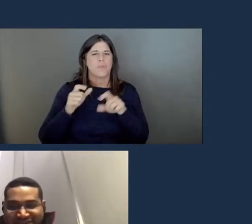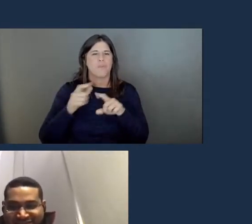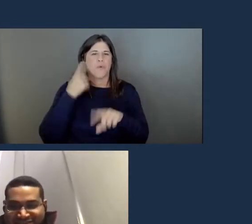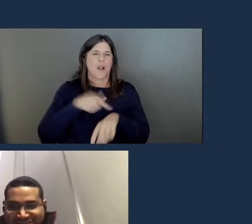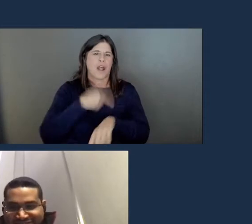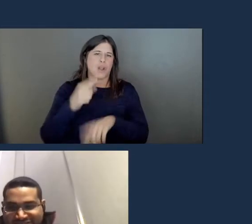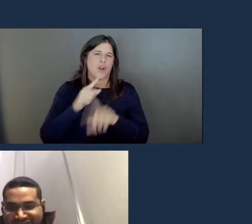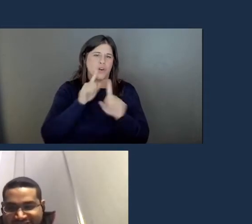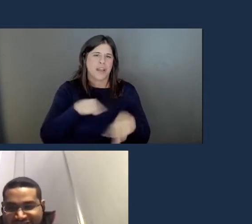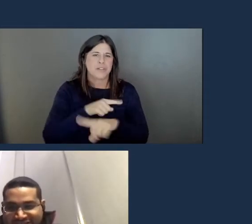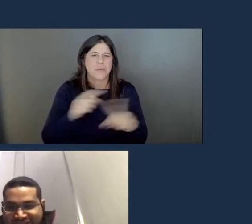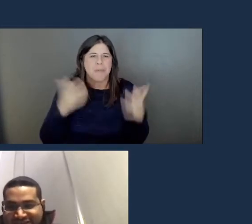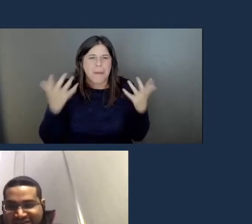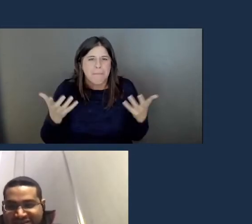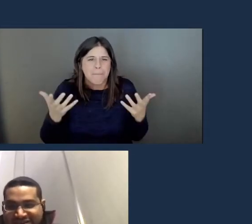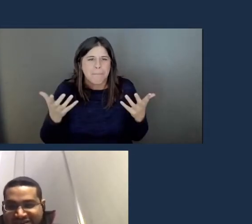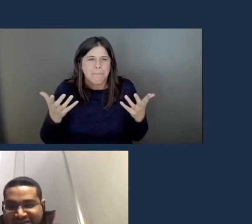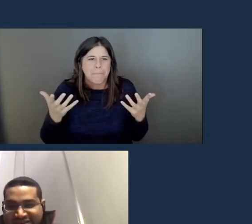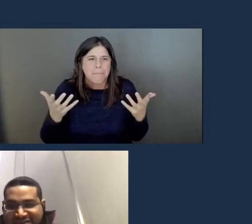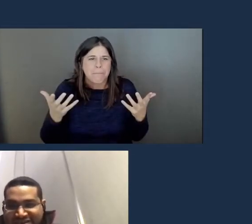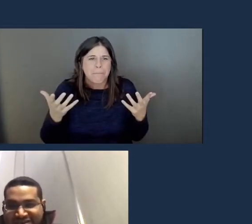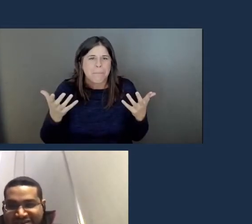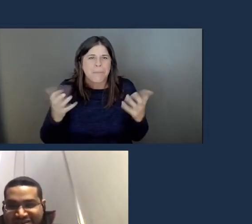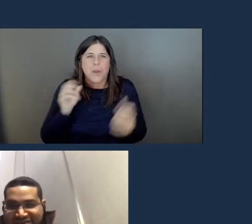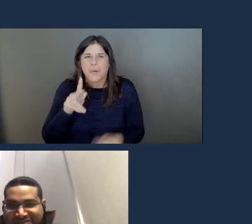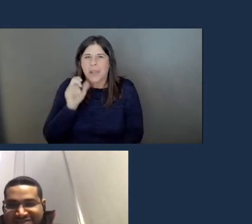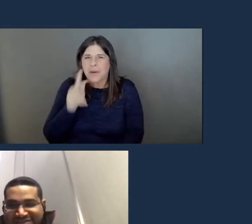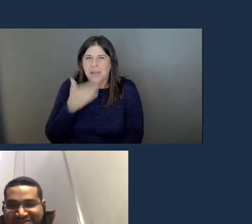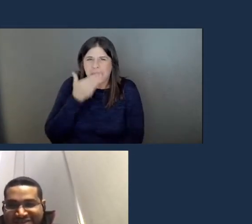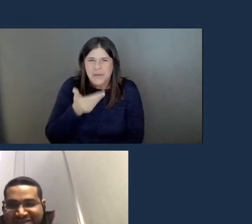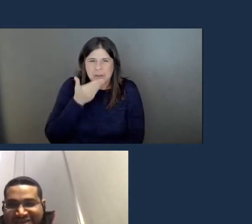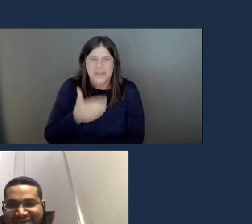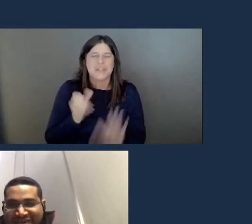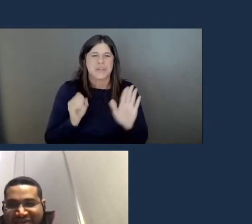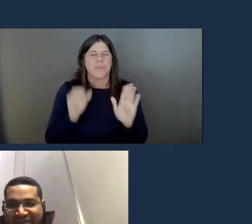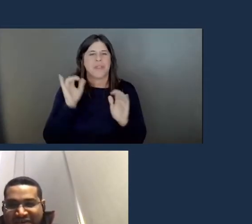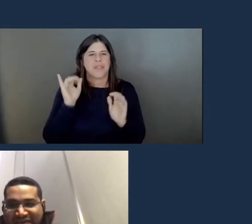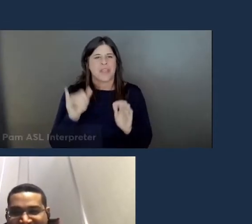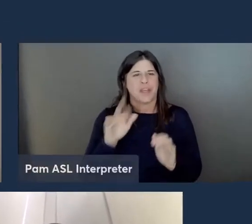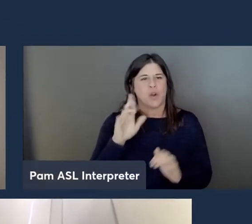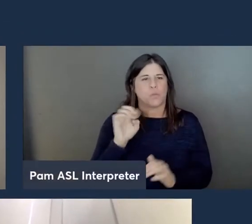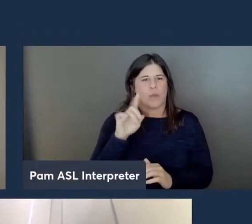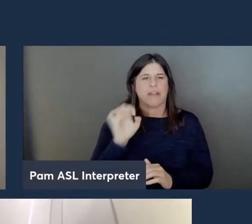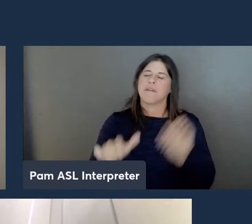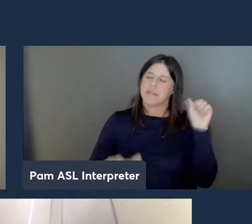Yes. Okay good. So yes, that's Randall they do good.